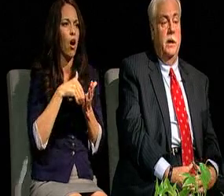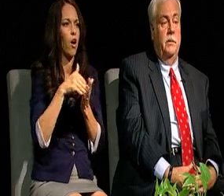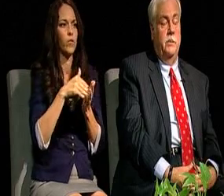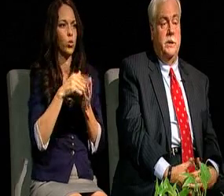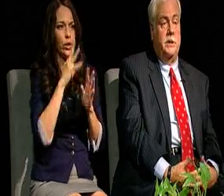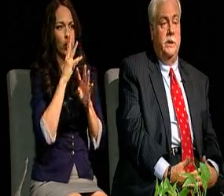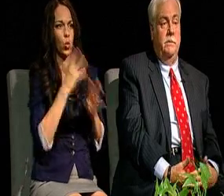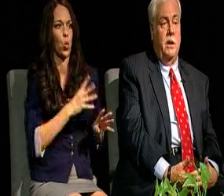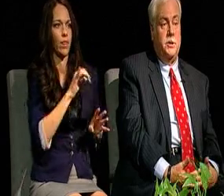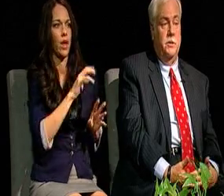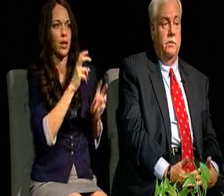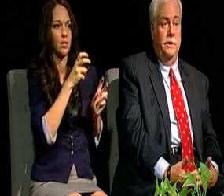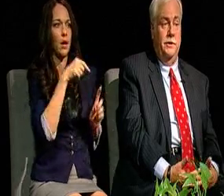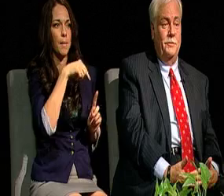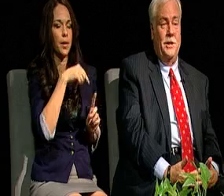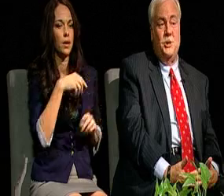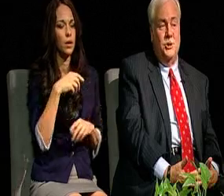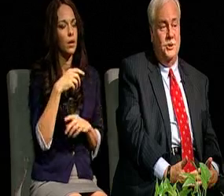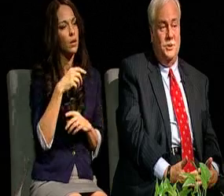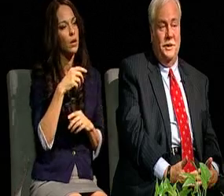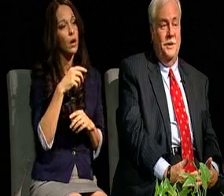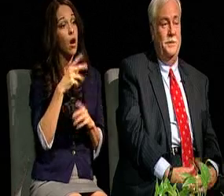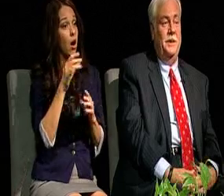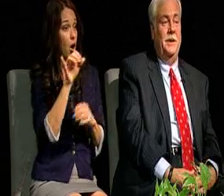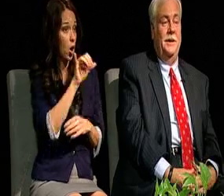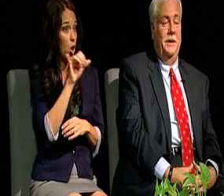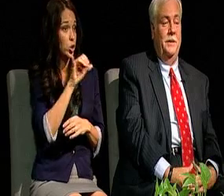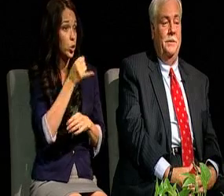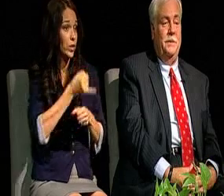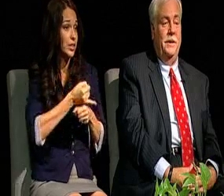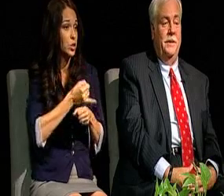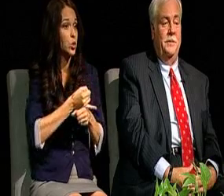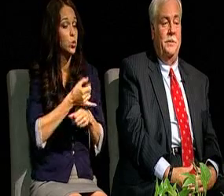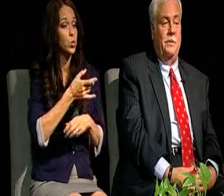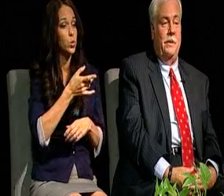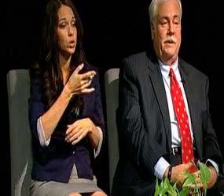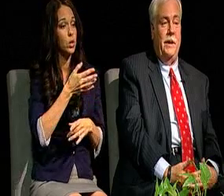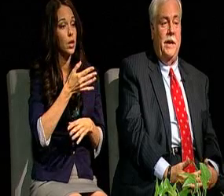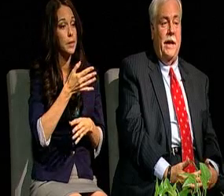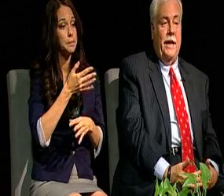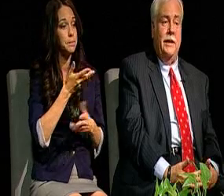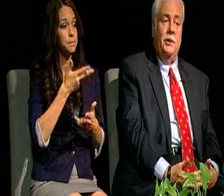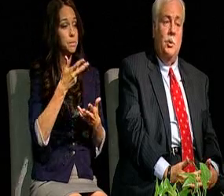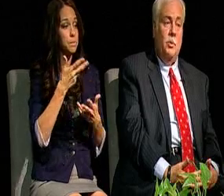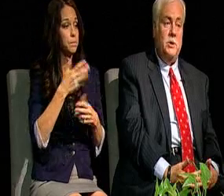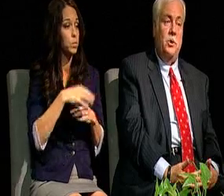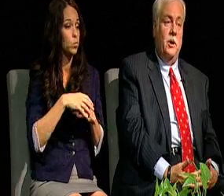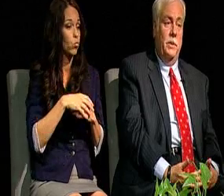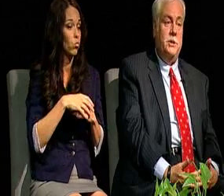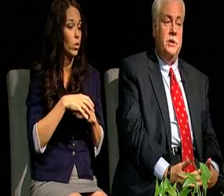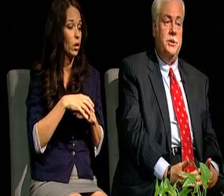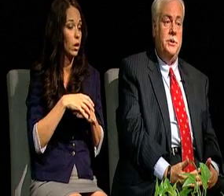But also the Institute, I think the more we spread our message,